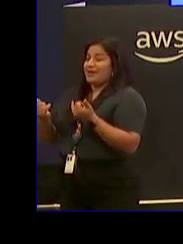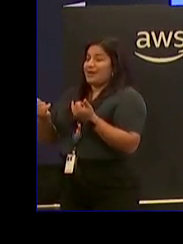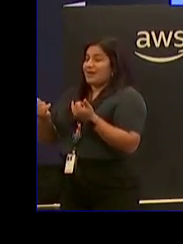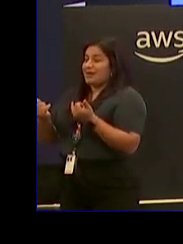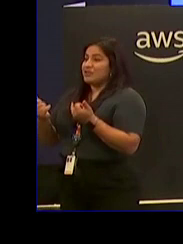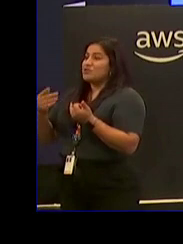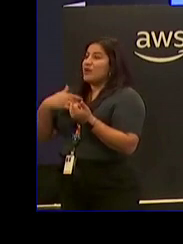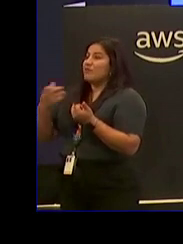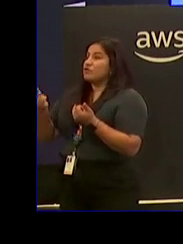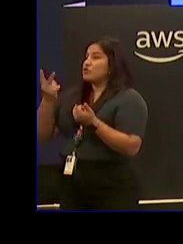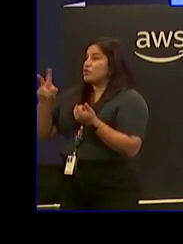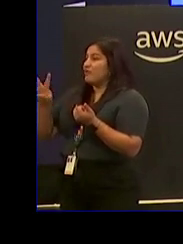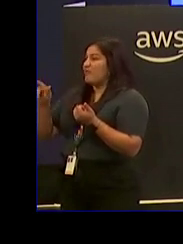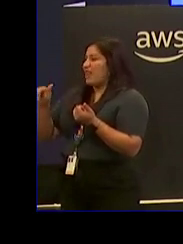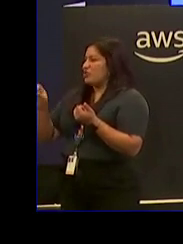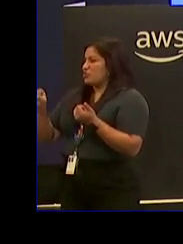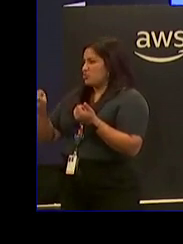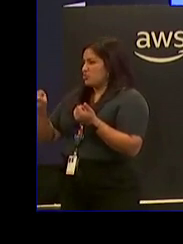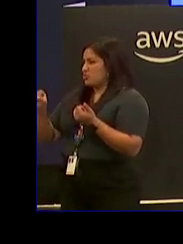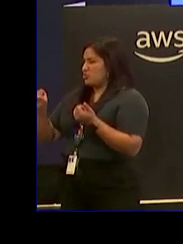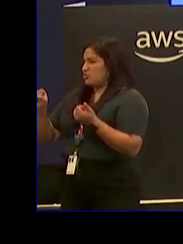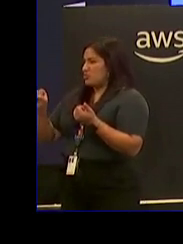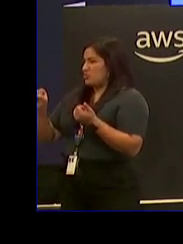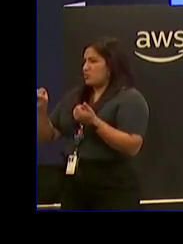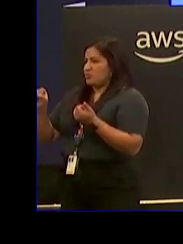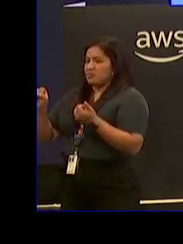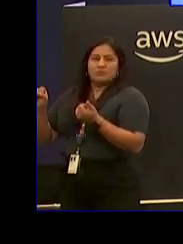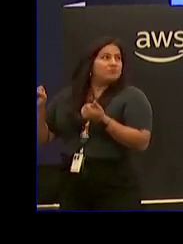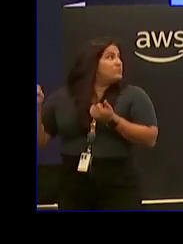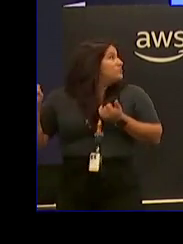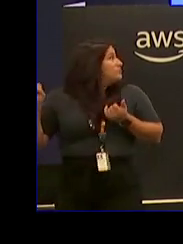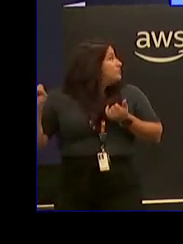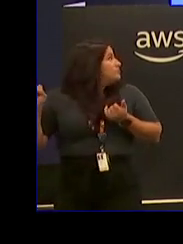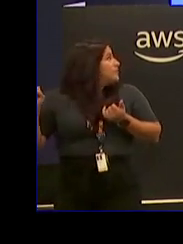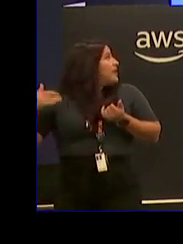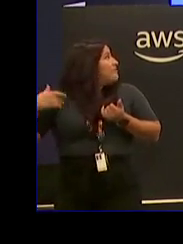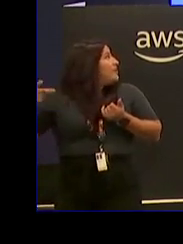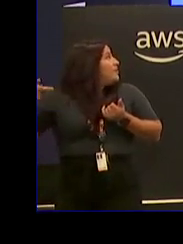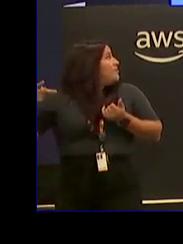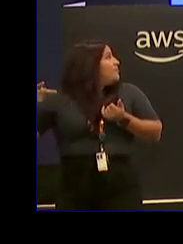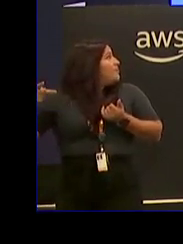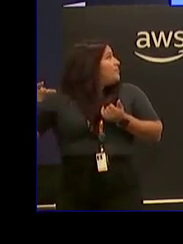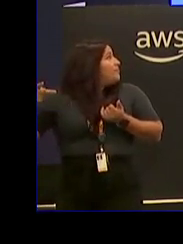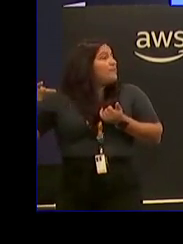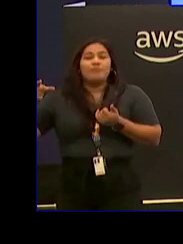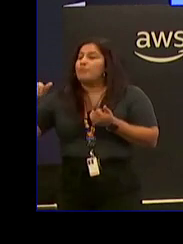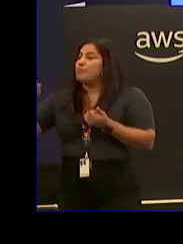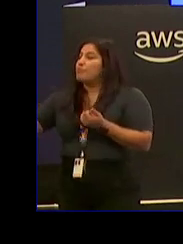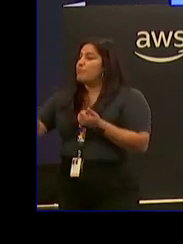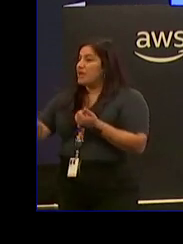which, the yaw and pitch values. The pitch value represents the eye movement